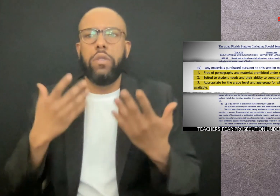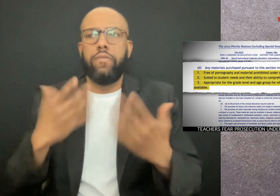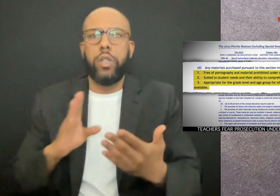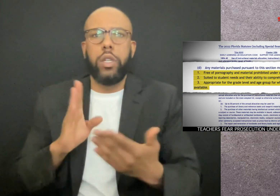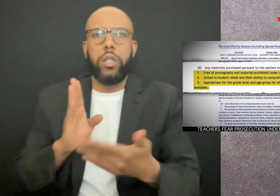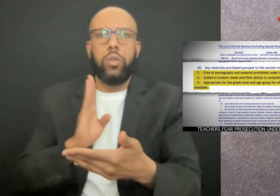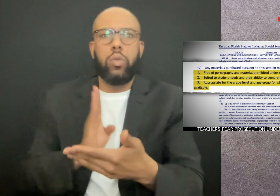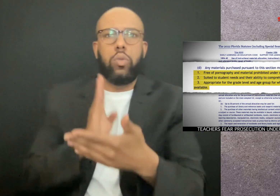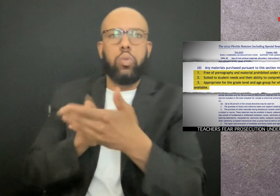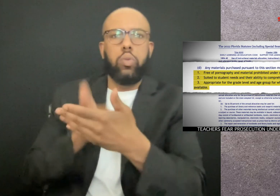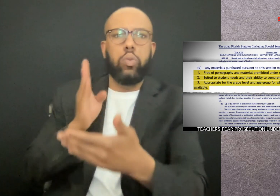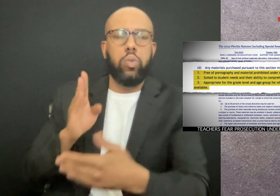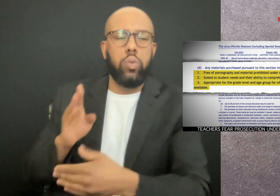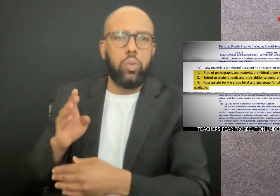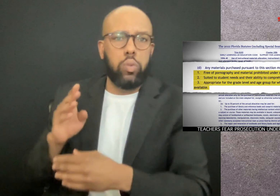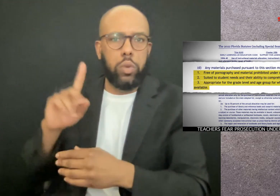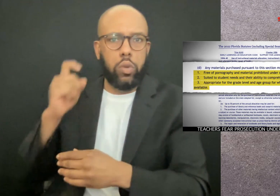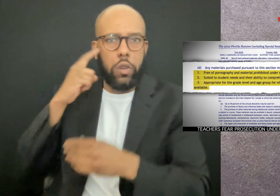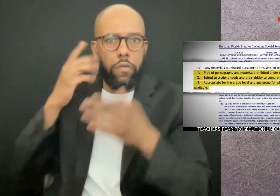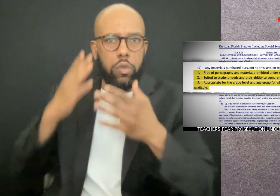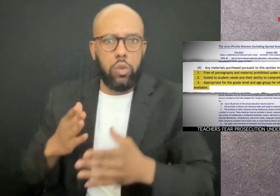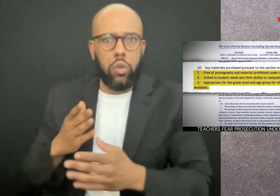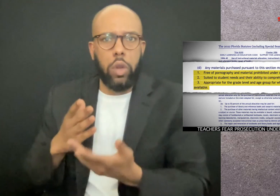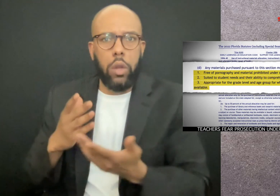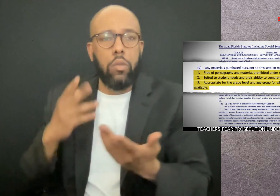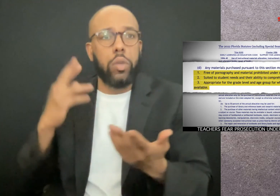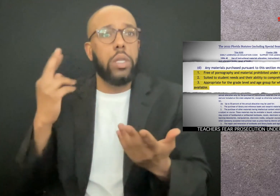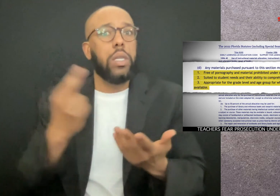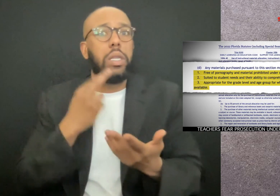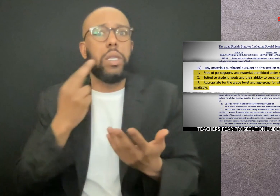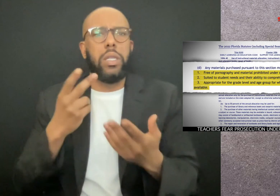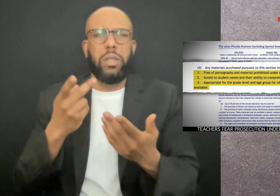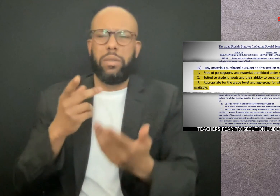several teachers have filed a lawsuit against DeSantis